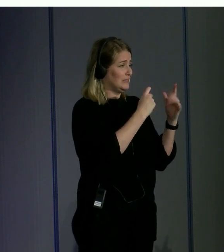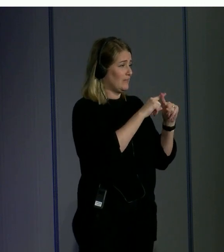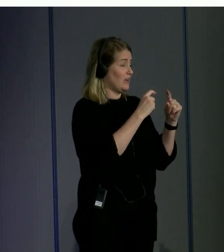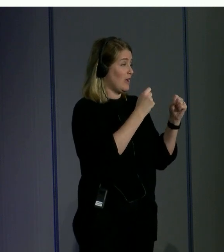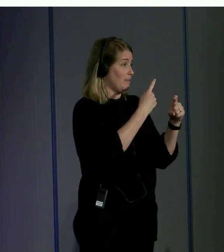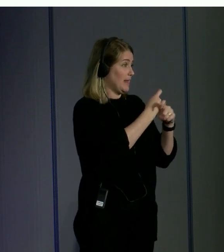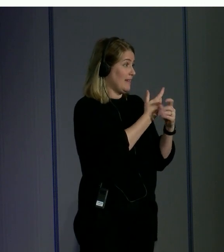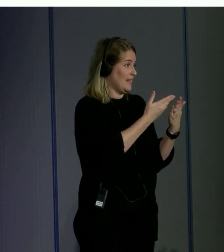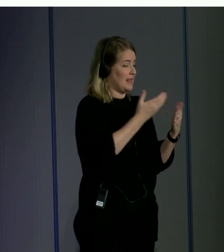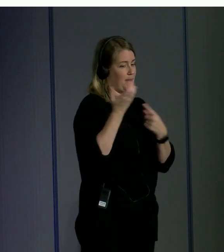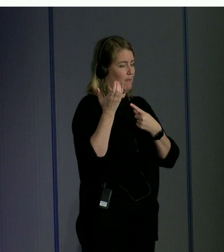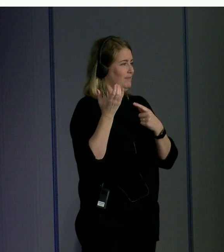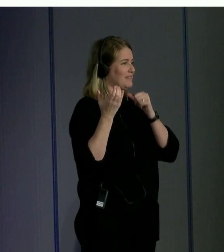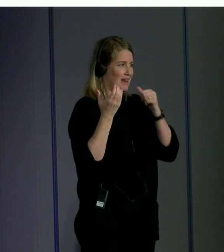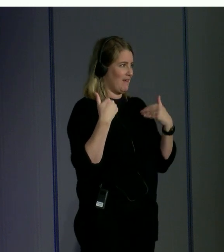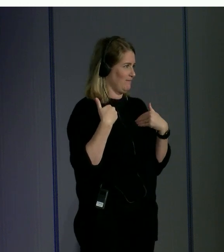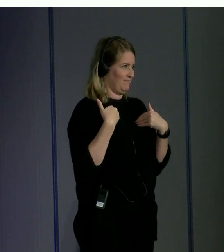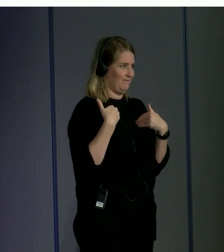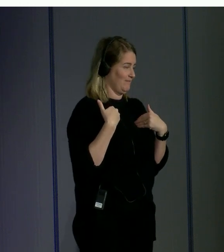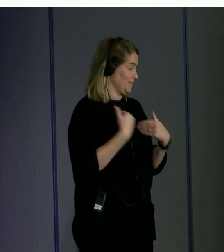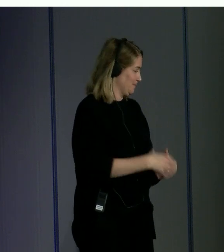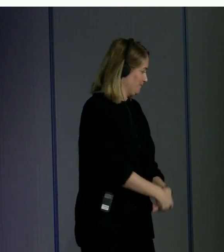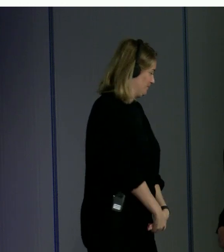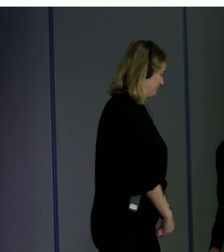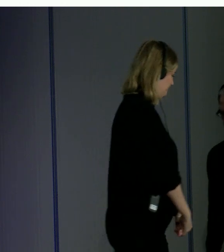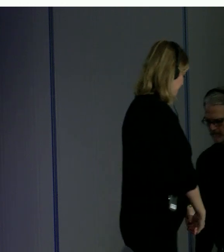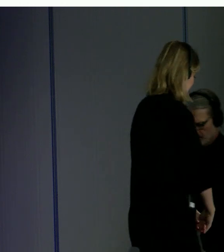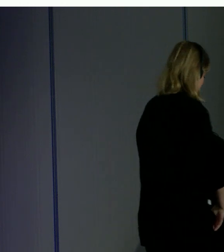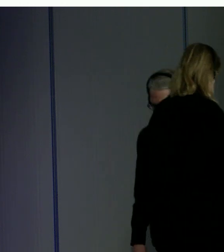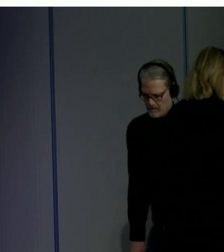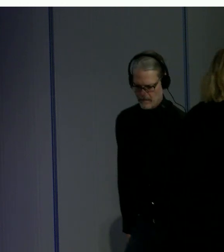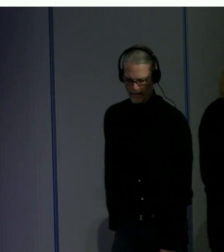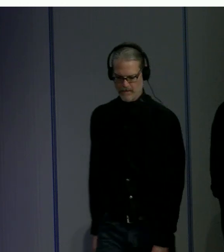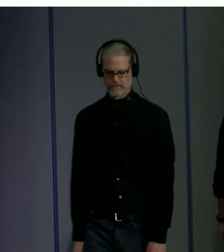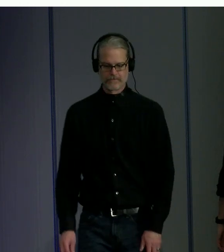We don't have that on mobile. Conceptual integrity on mobile.